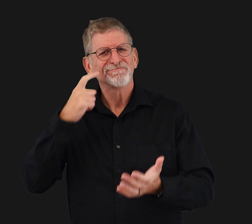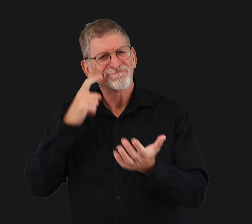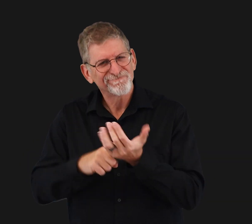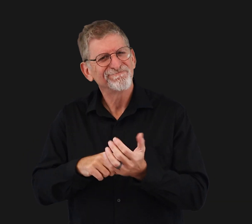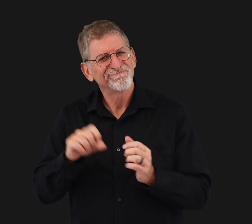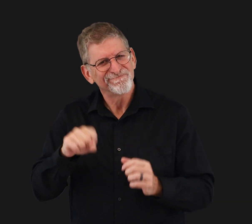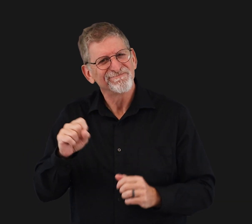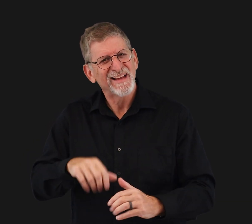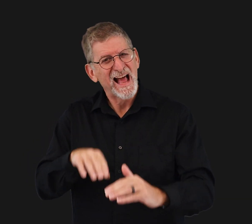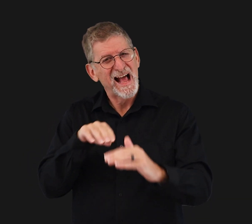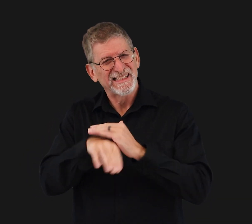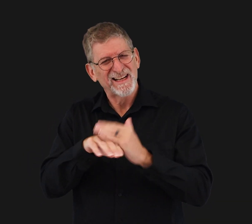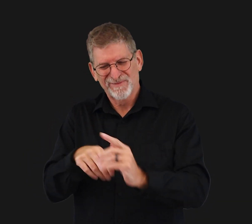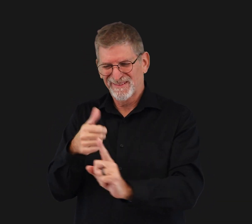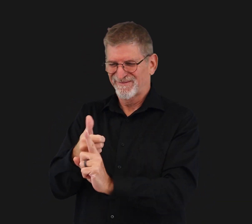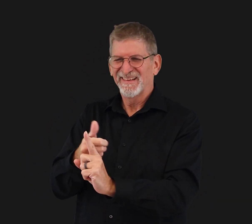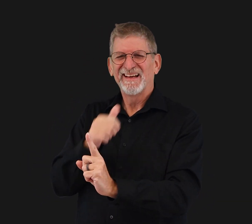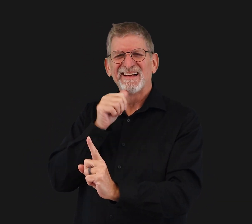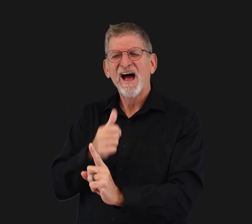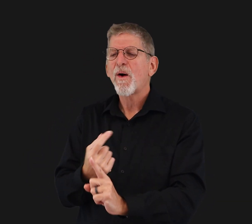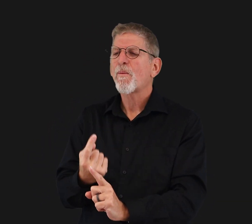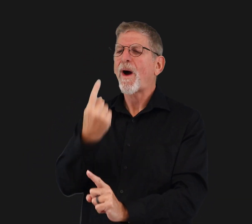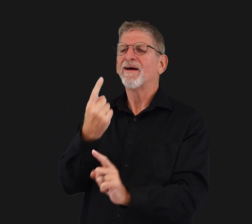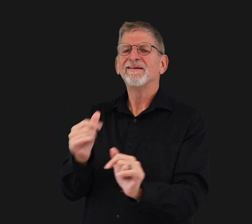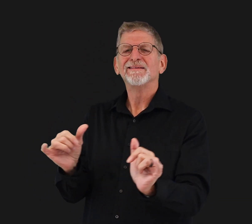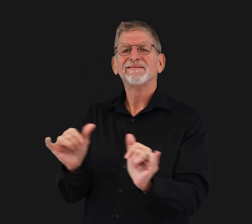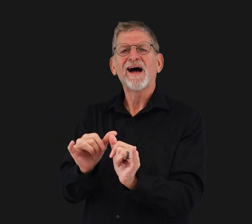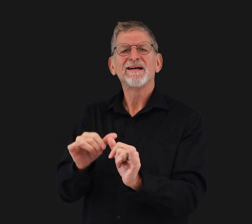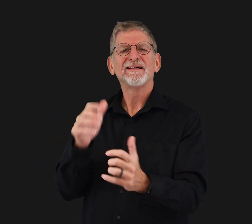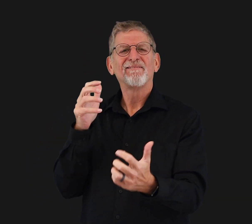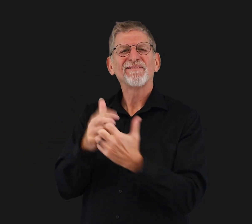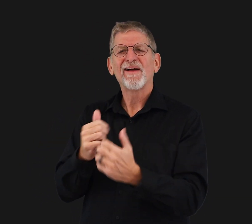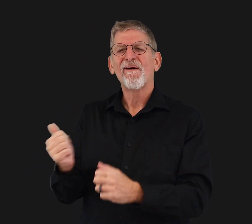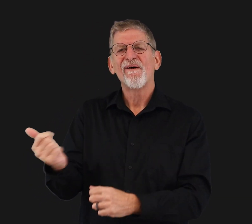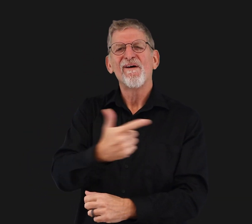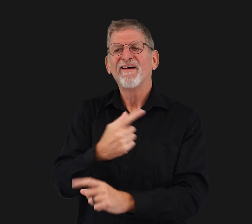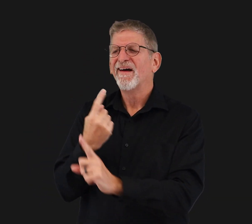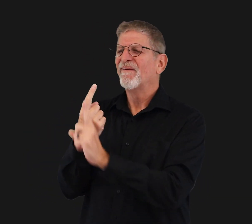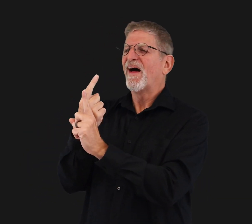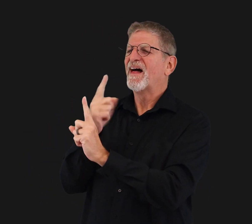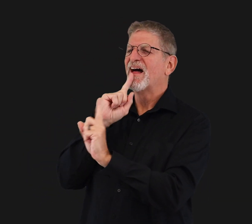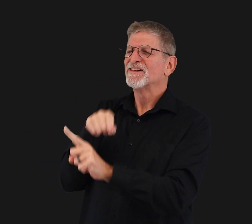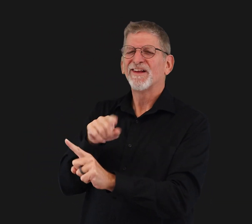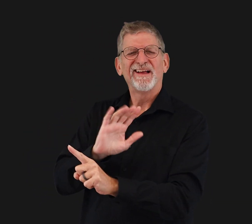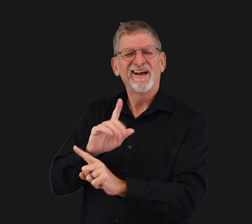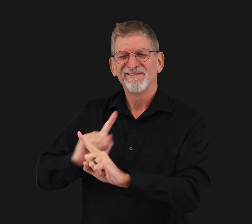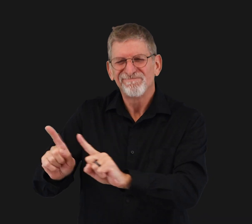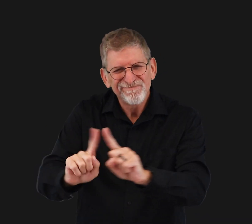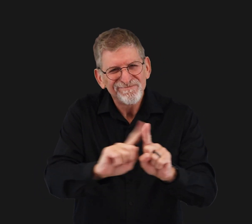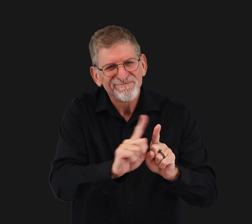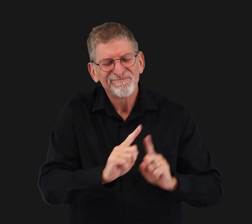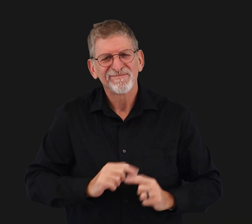• Recognizing that accessibility is not one-size-fits-all